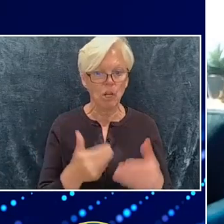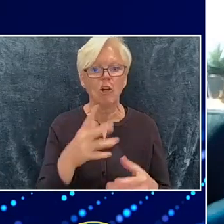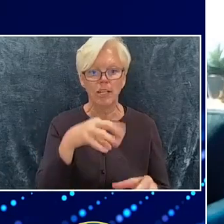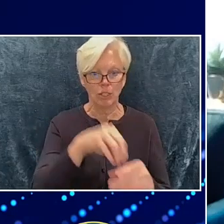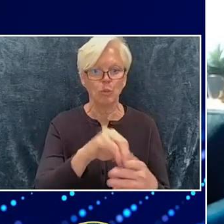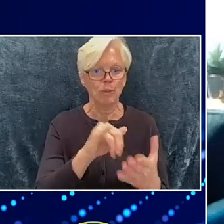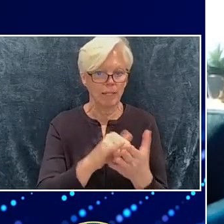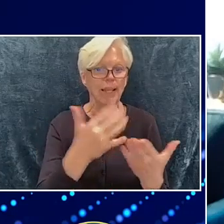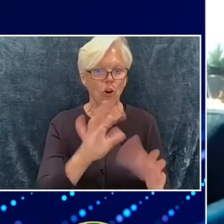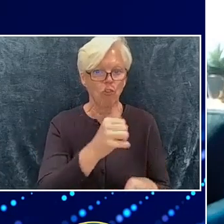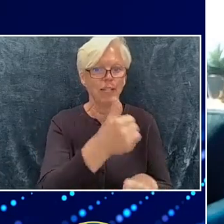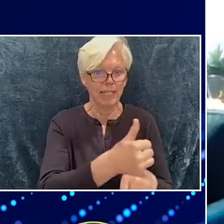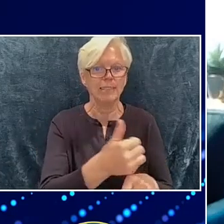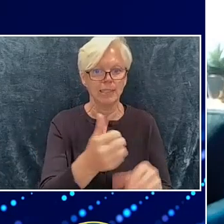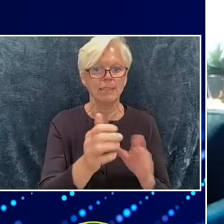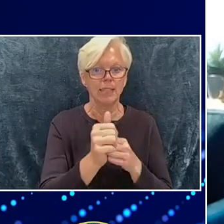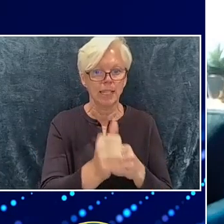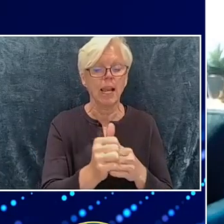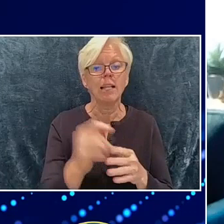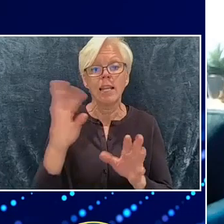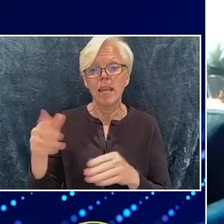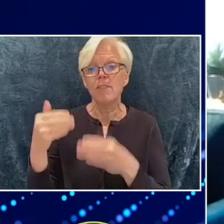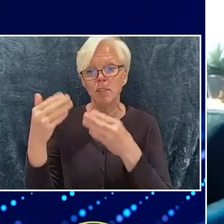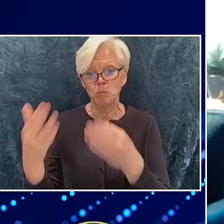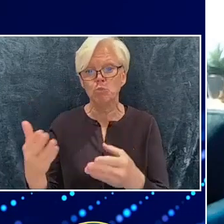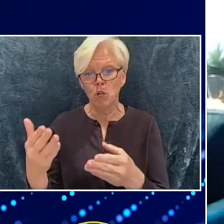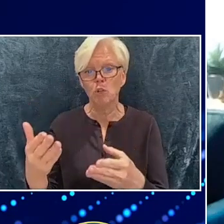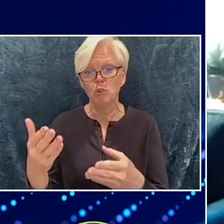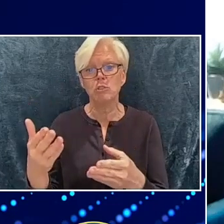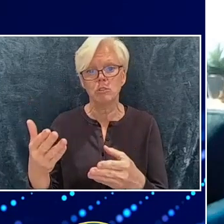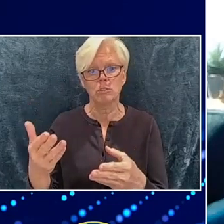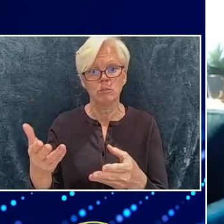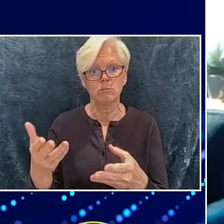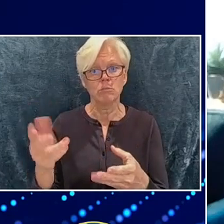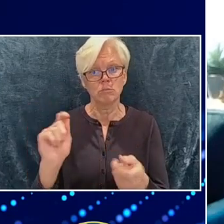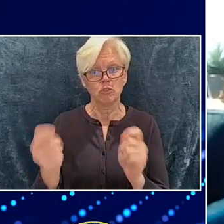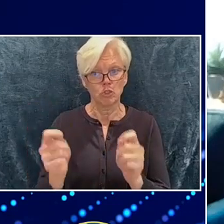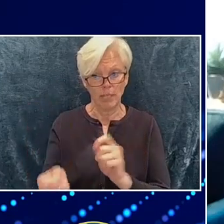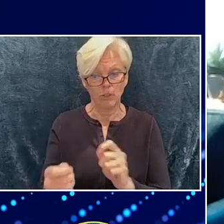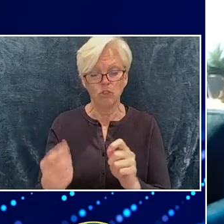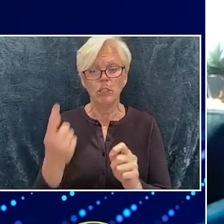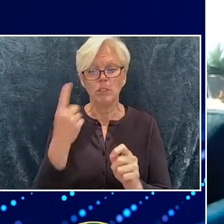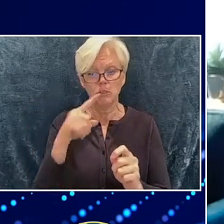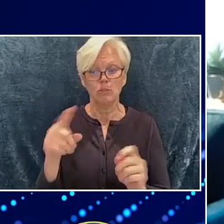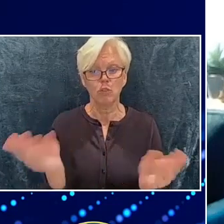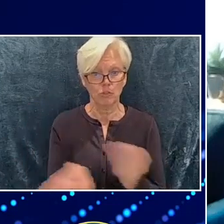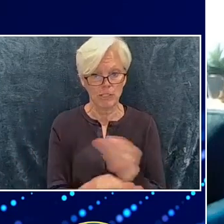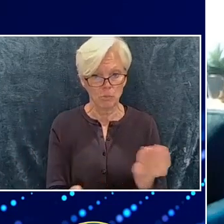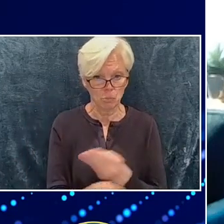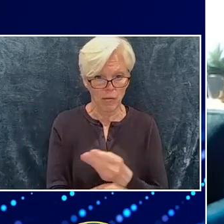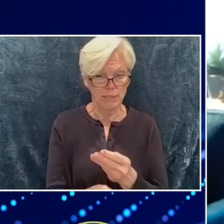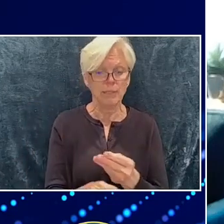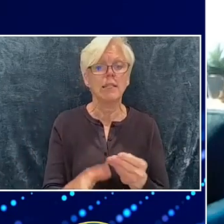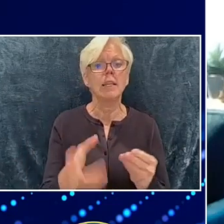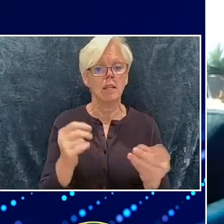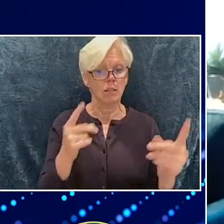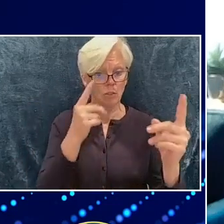If the proposed changes in state reciprocity are intended to protect consumers from predatory institutions, and are based on the impression that any